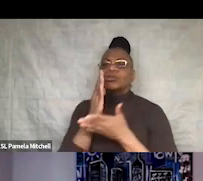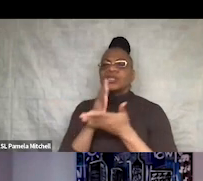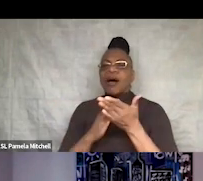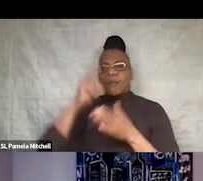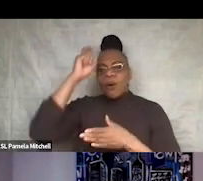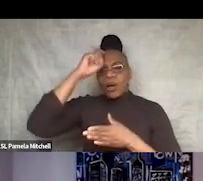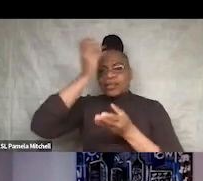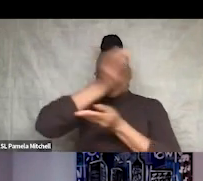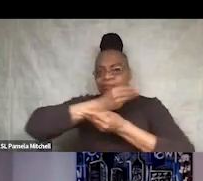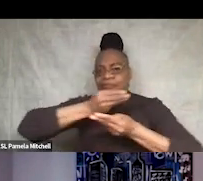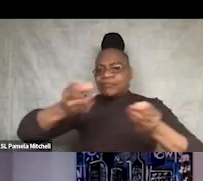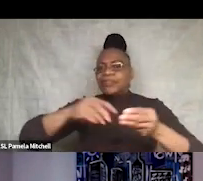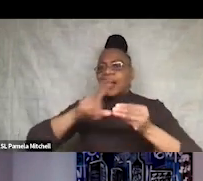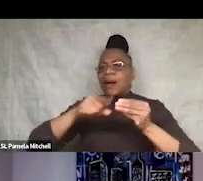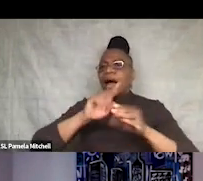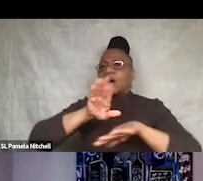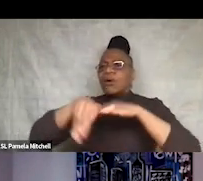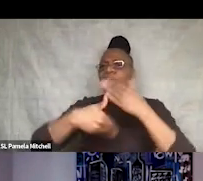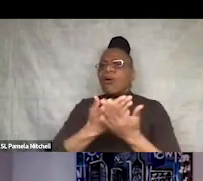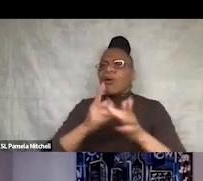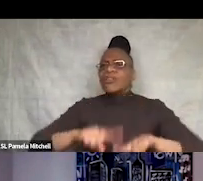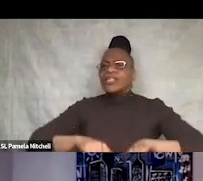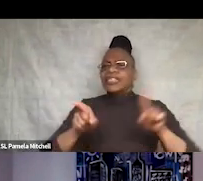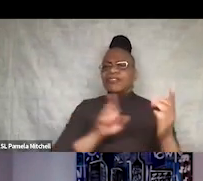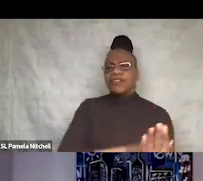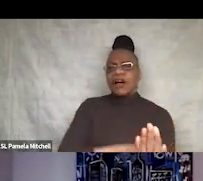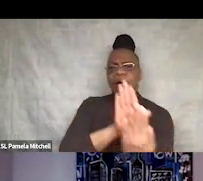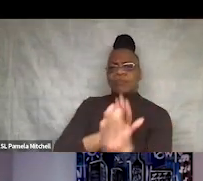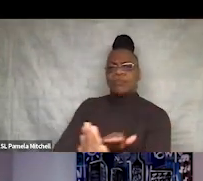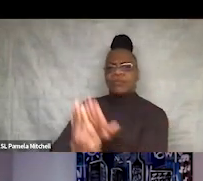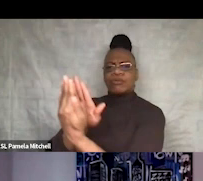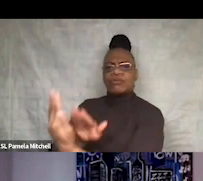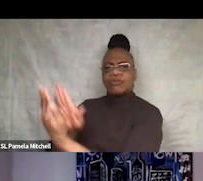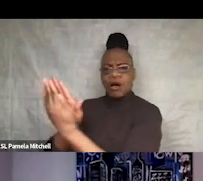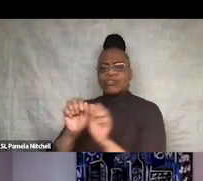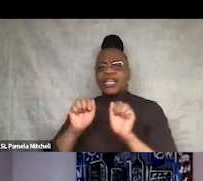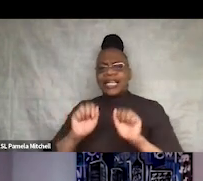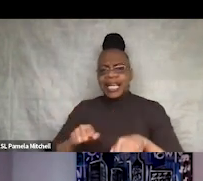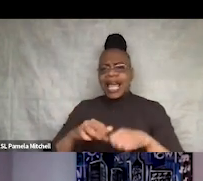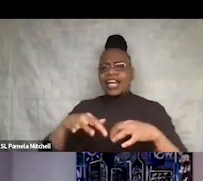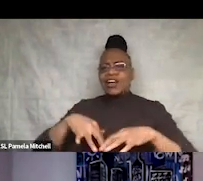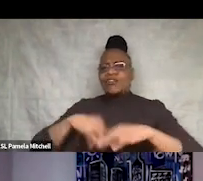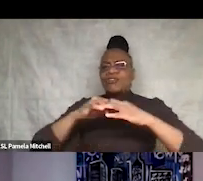about all the ways in which you can create something bigger than just yourselves,